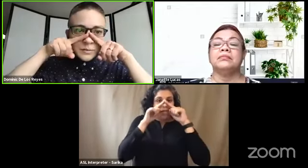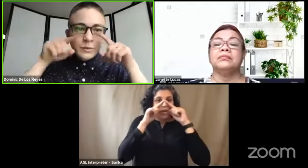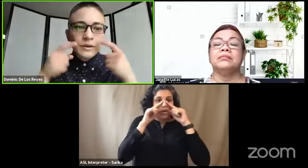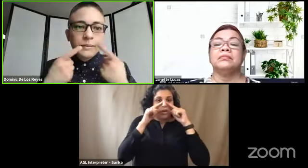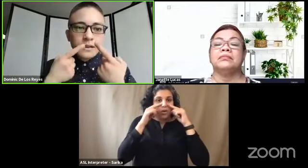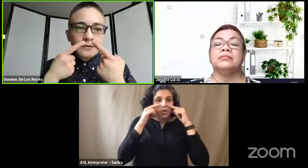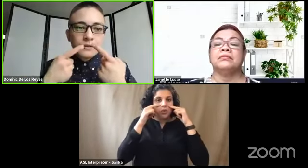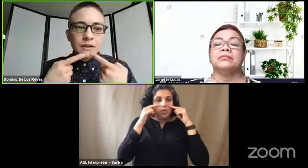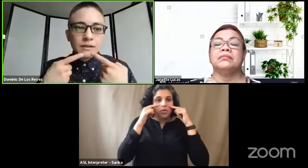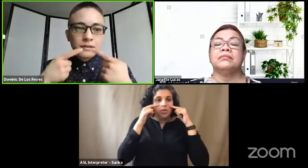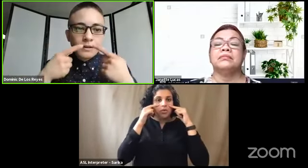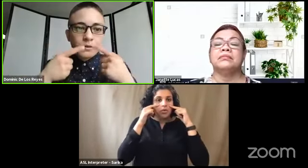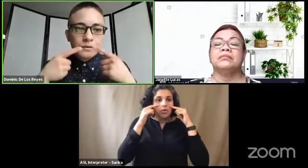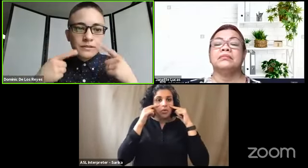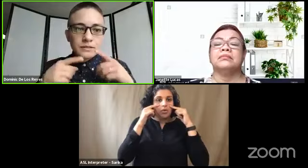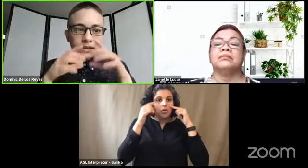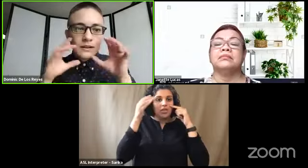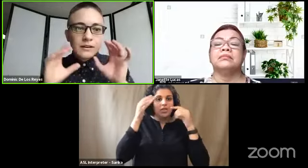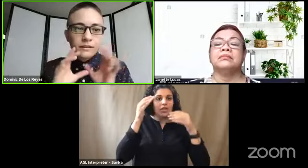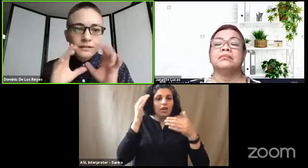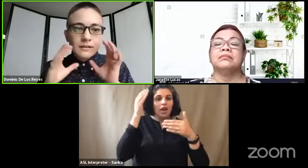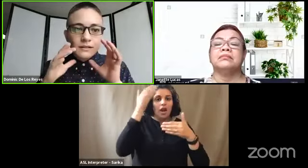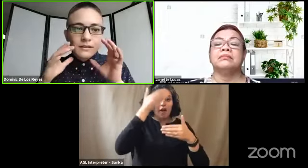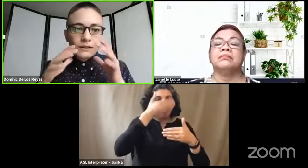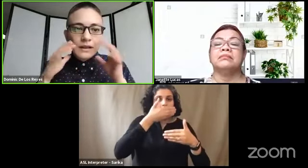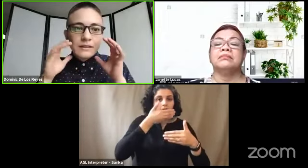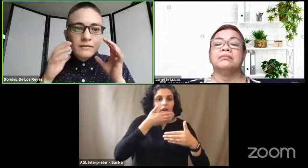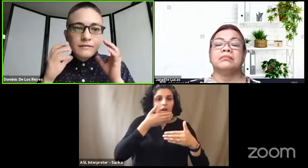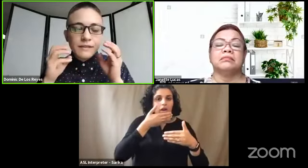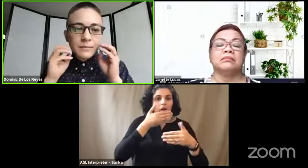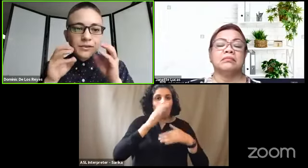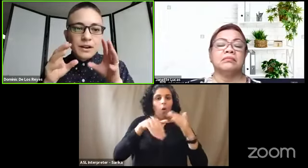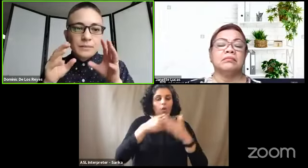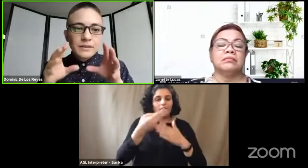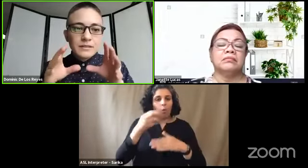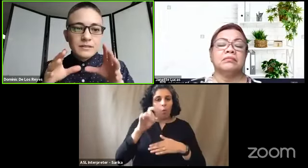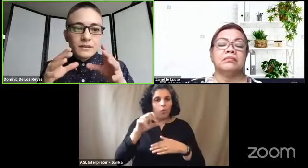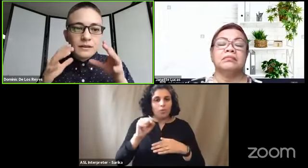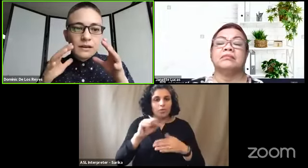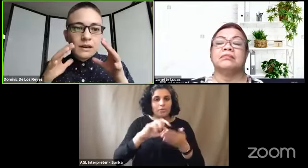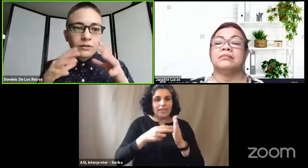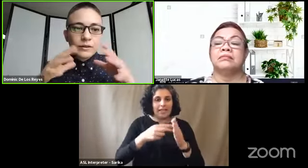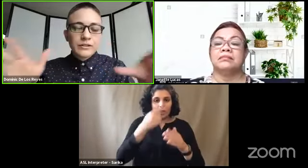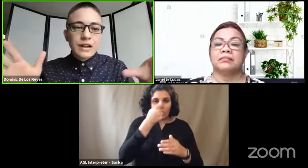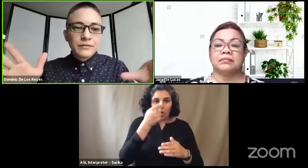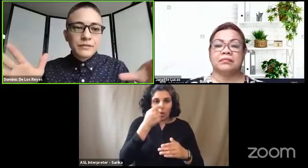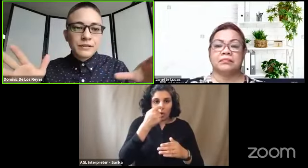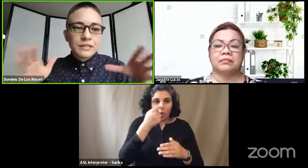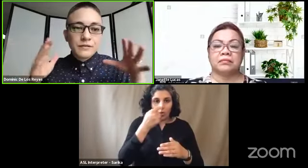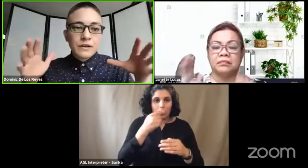We want to be covering the holes here so vapor droplets are not going to travel as far as